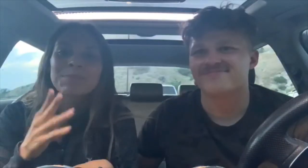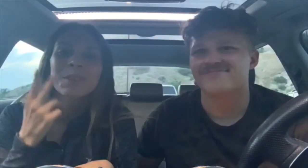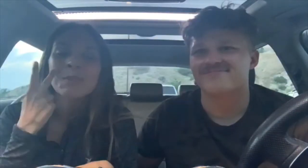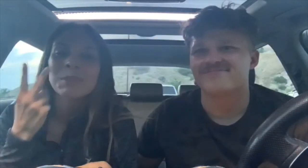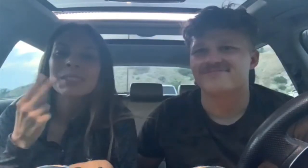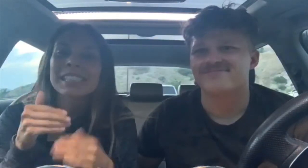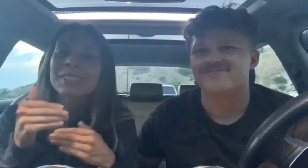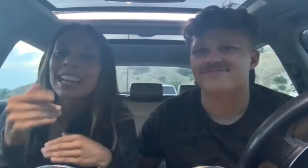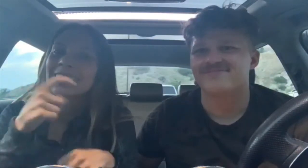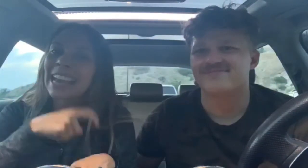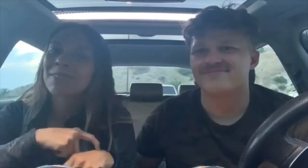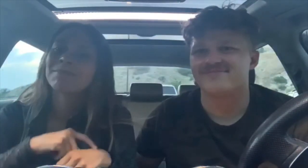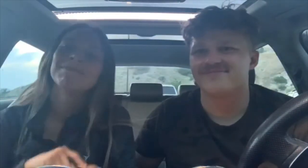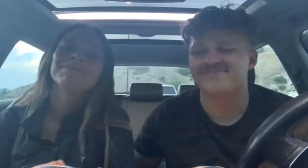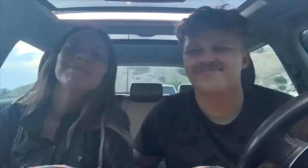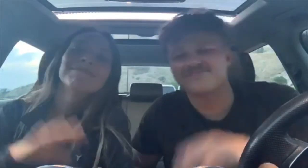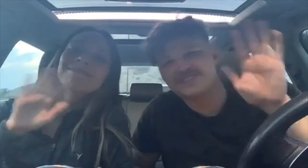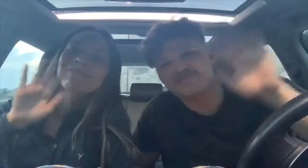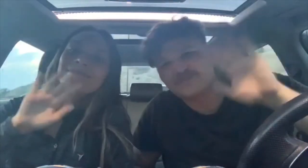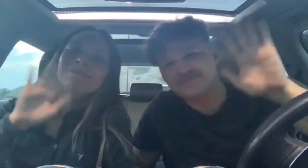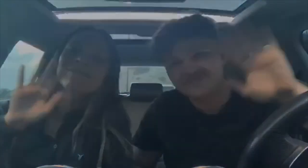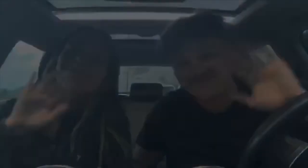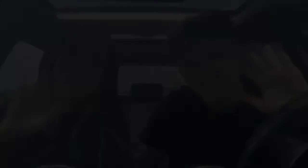We'll see you next time! Both: Bye!!!